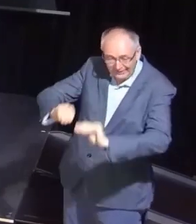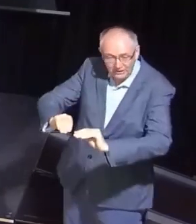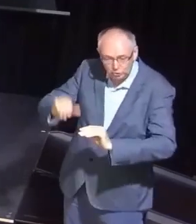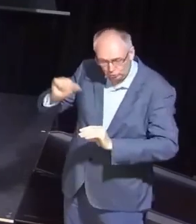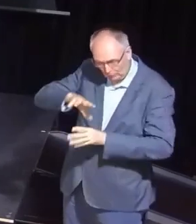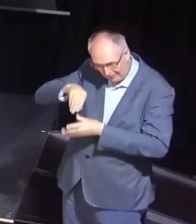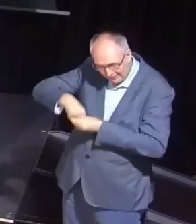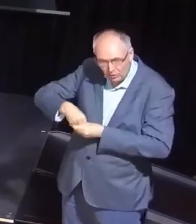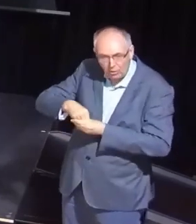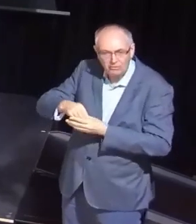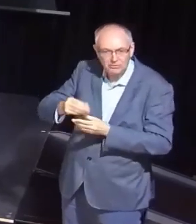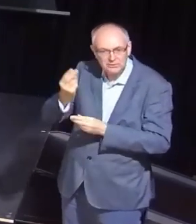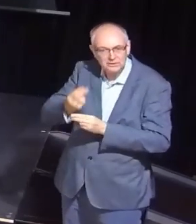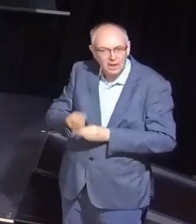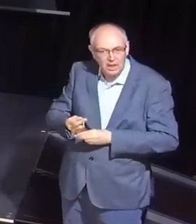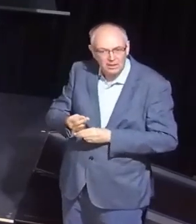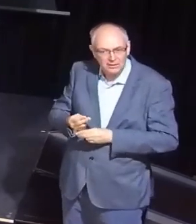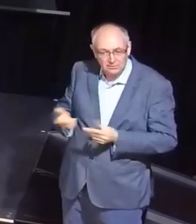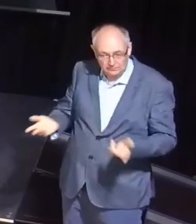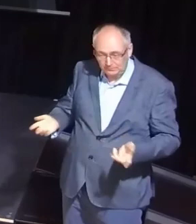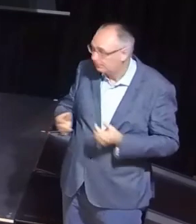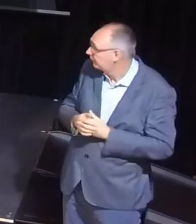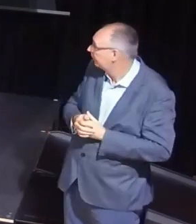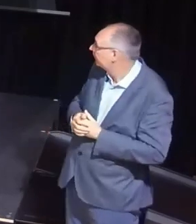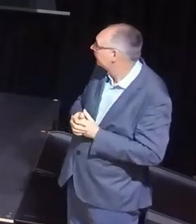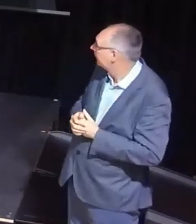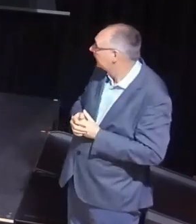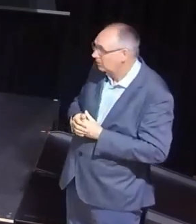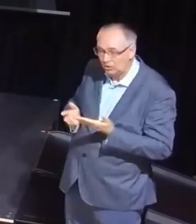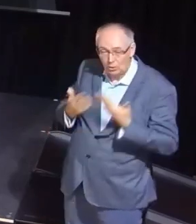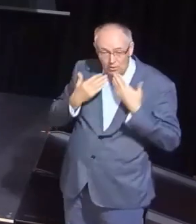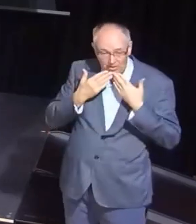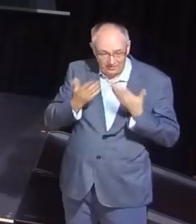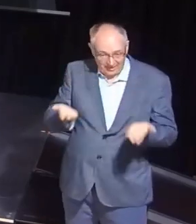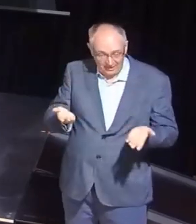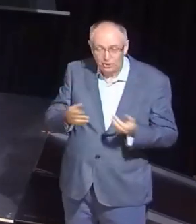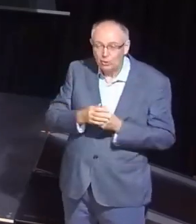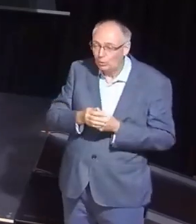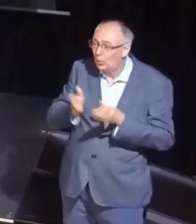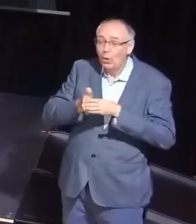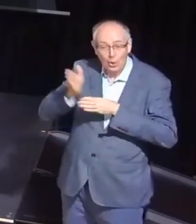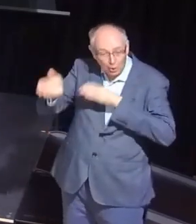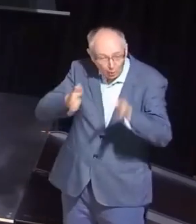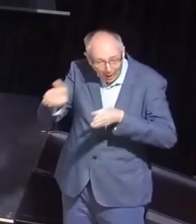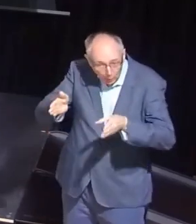So with that, I'll say thank you. And go out there and make some new accessibility buddies.